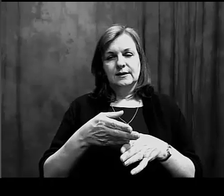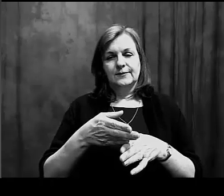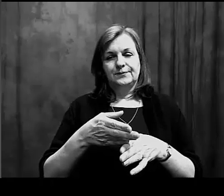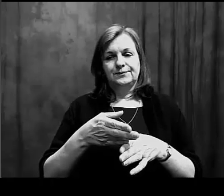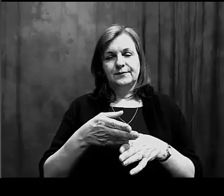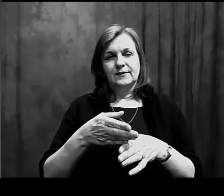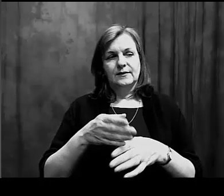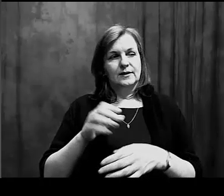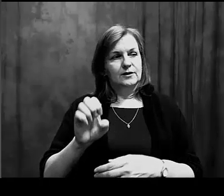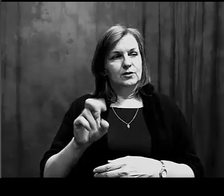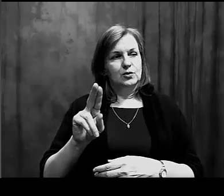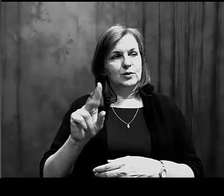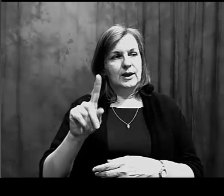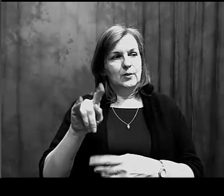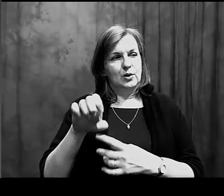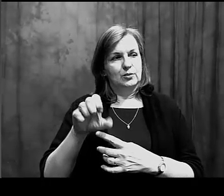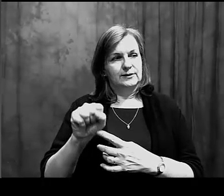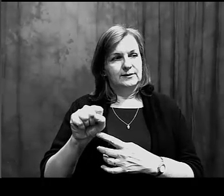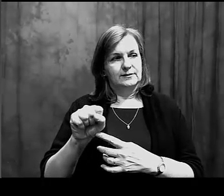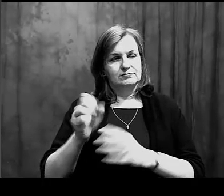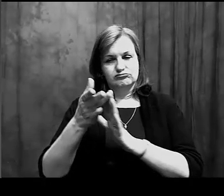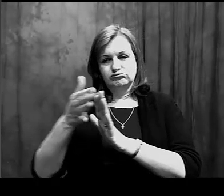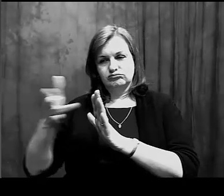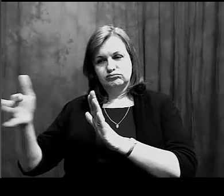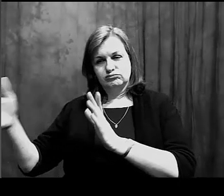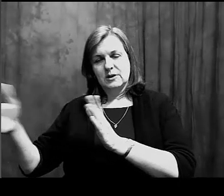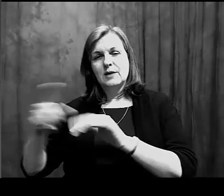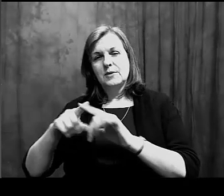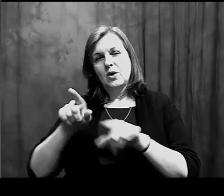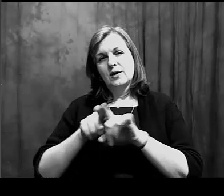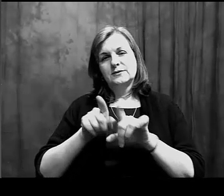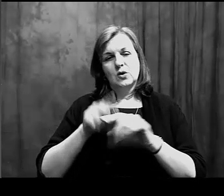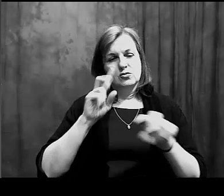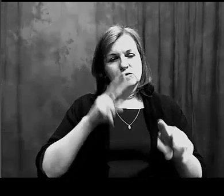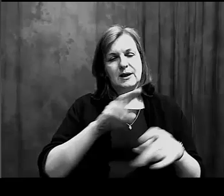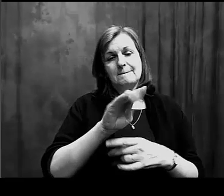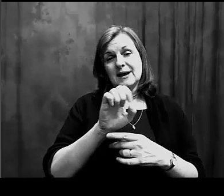the domain for the eukaryotes but we will also look at bacteria